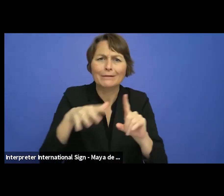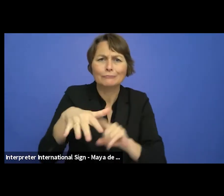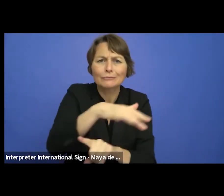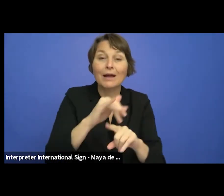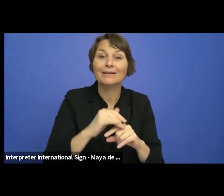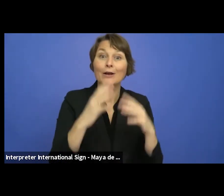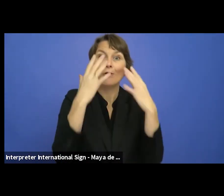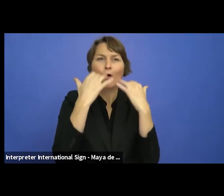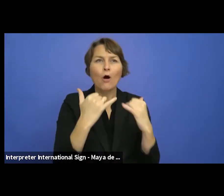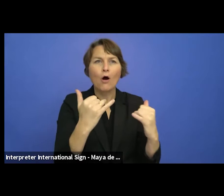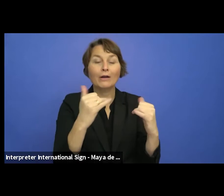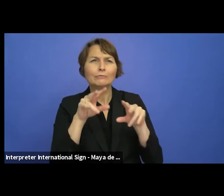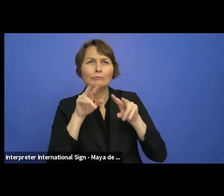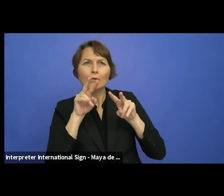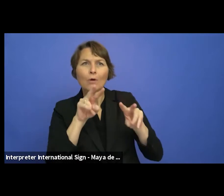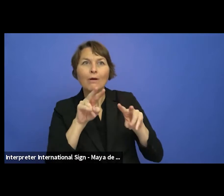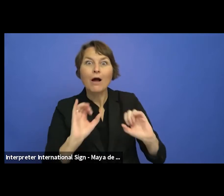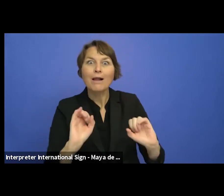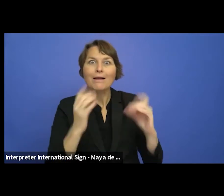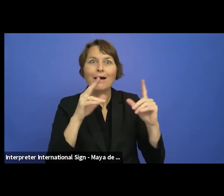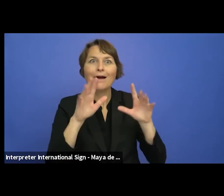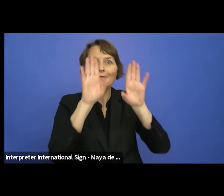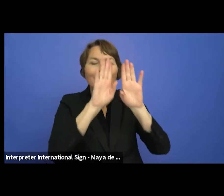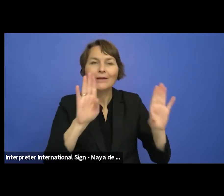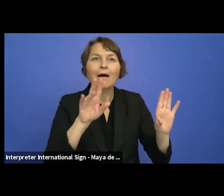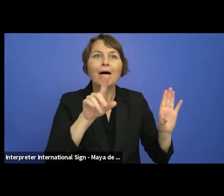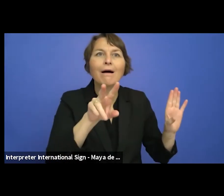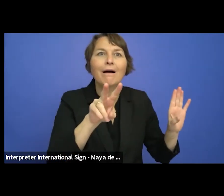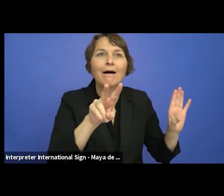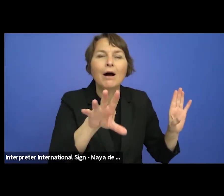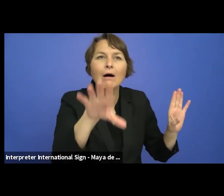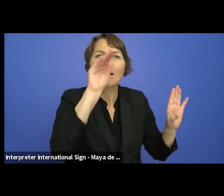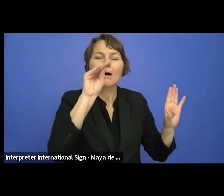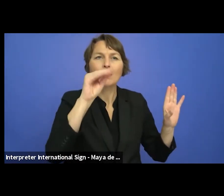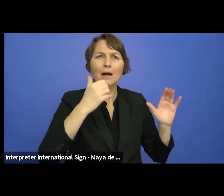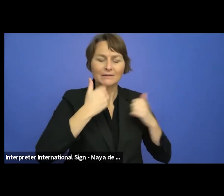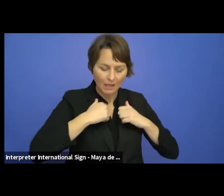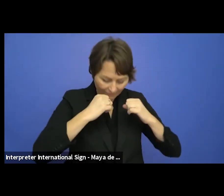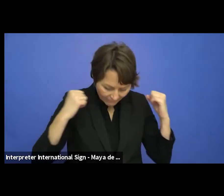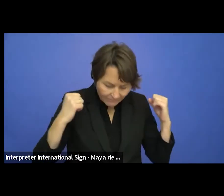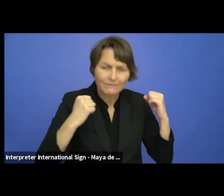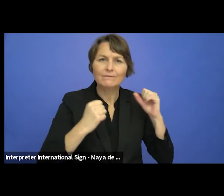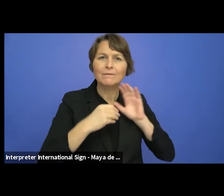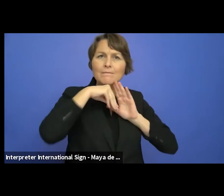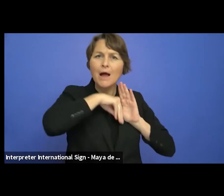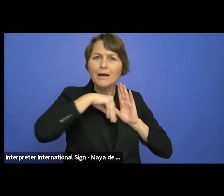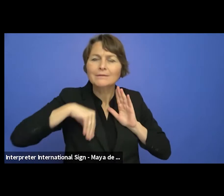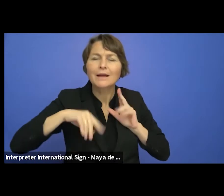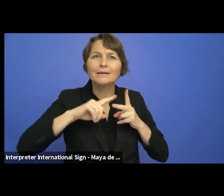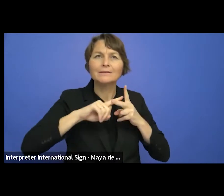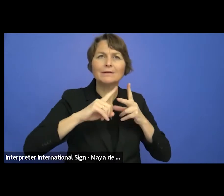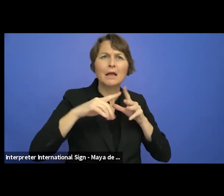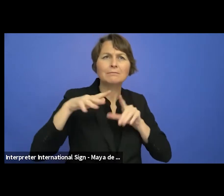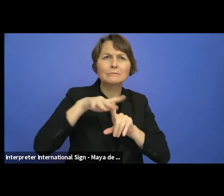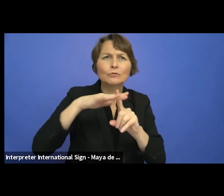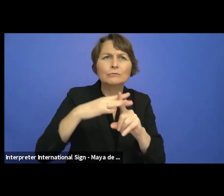theater is to reflect on itself, on its identity on its society and theatre, since ancient Greece,